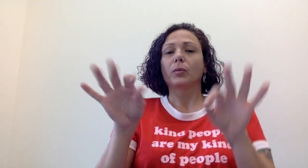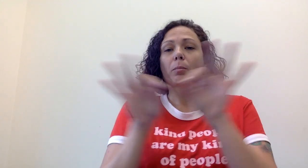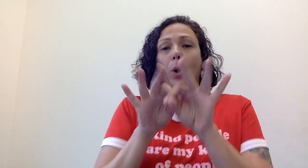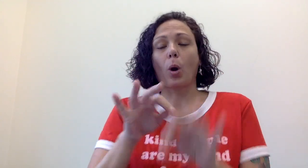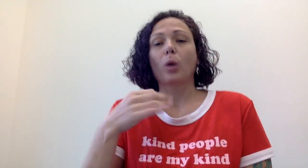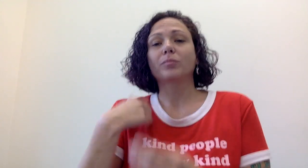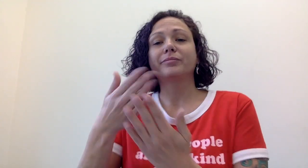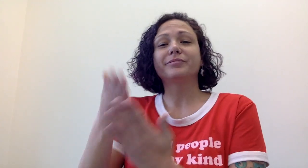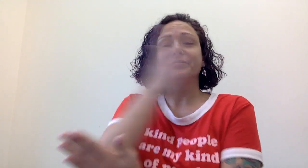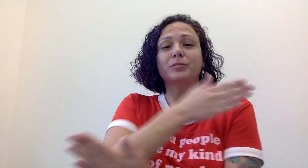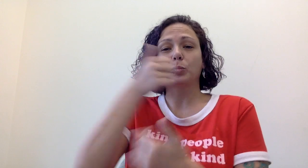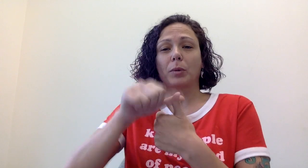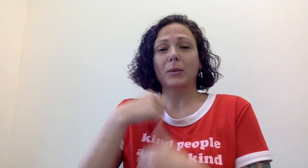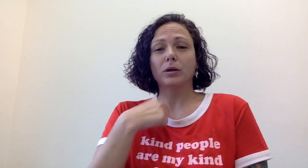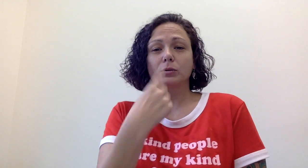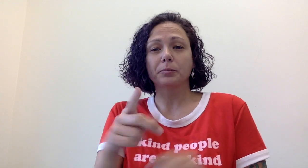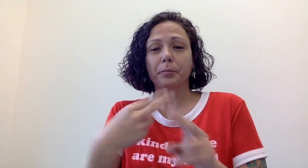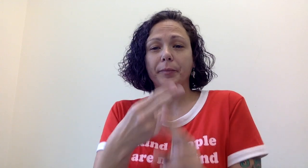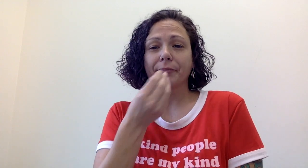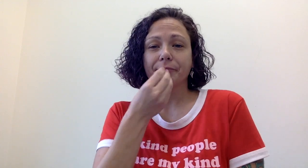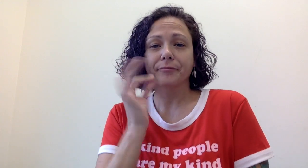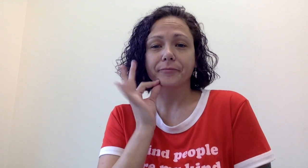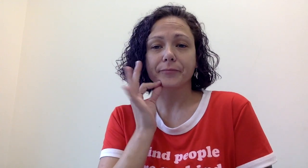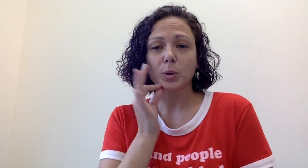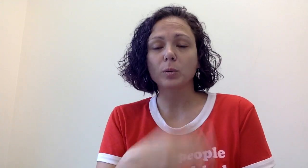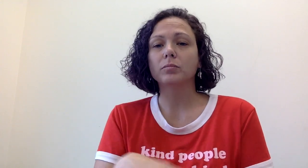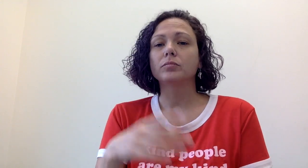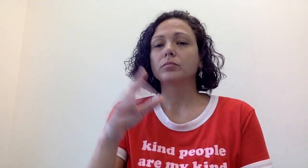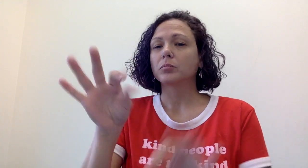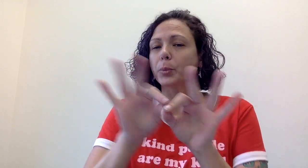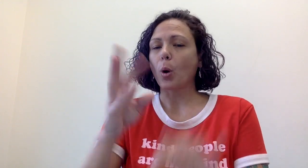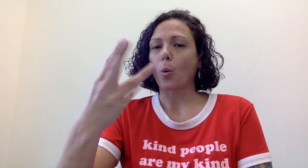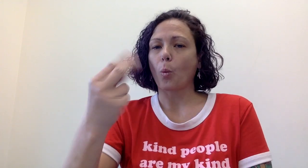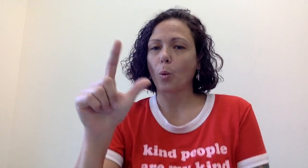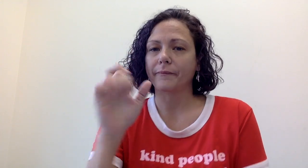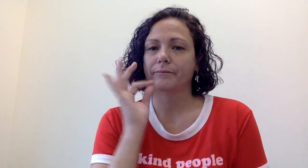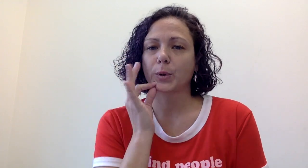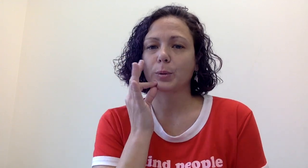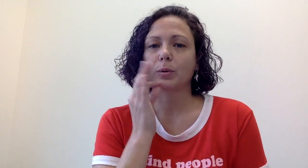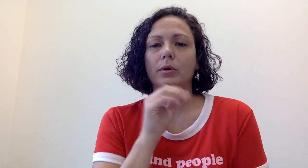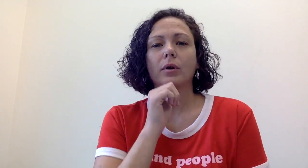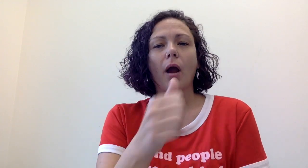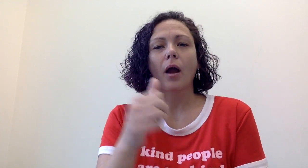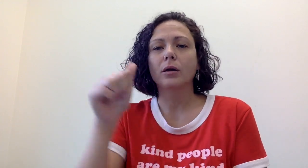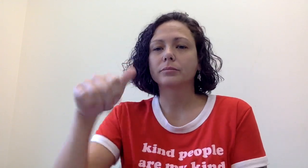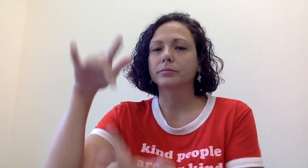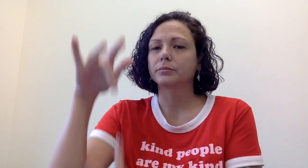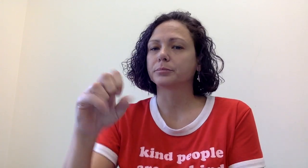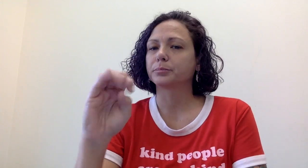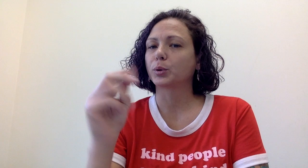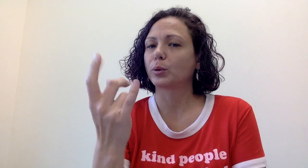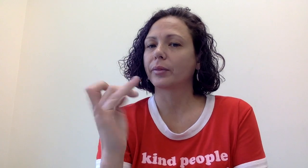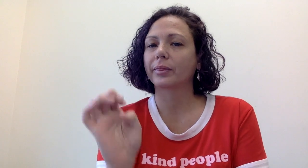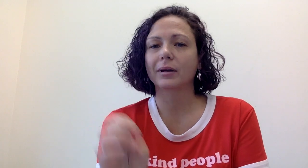Remember when I bought up eating whole fruits? It's important that they're WHOLE. Not in a smoothie.